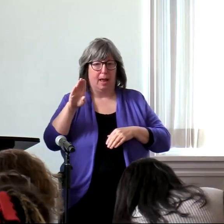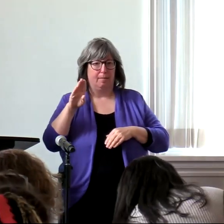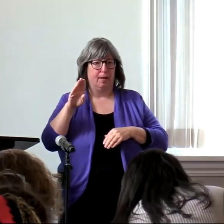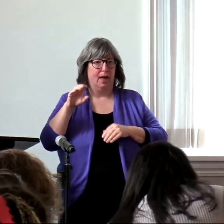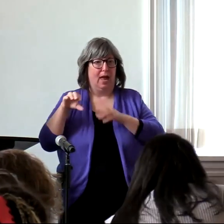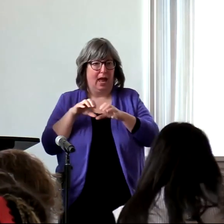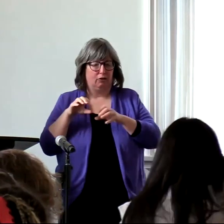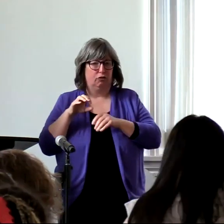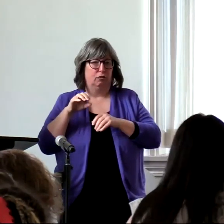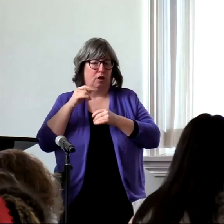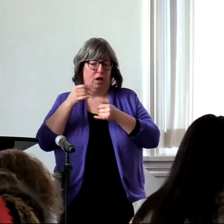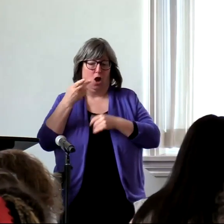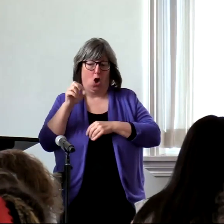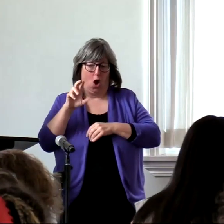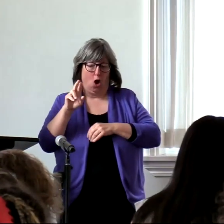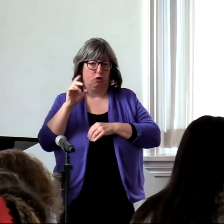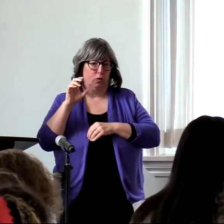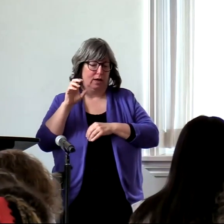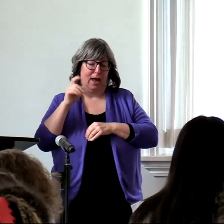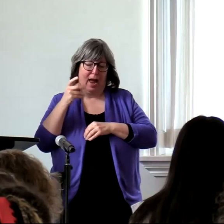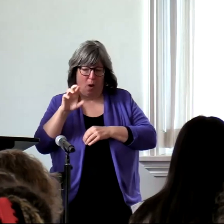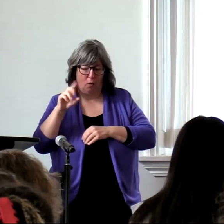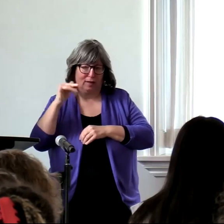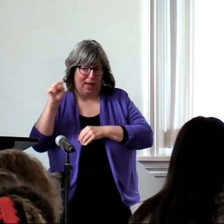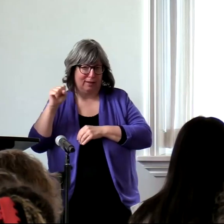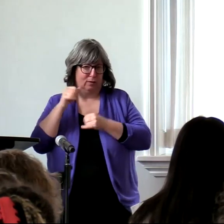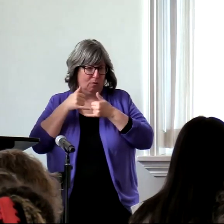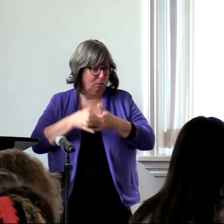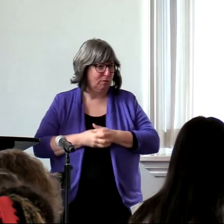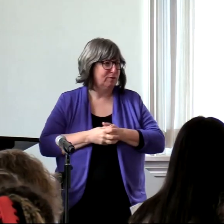in honour of Mr. Melbourne Hebb, a former chair of the awards committee.